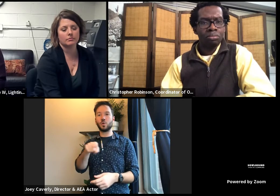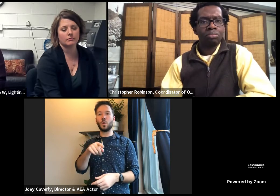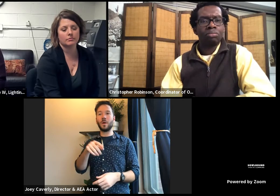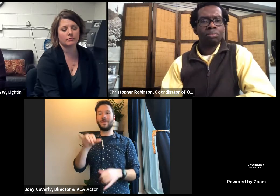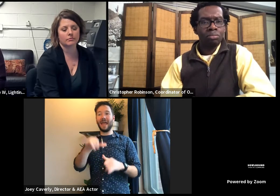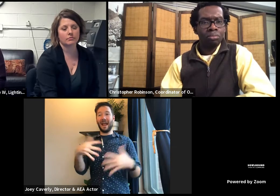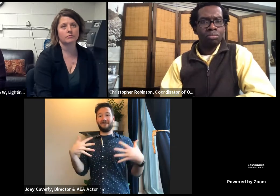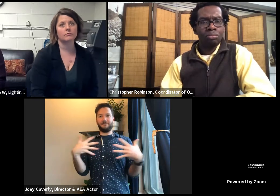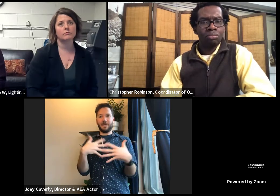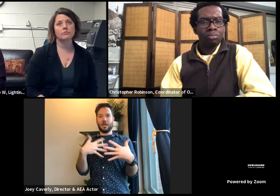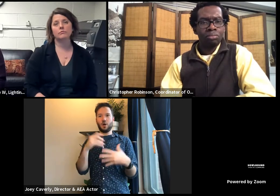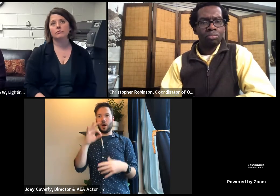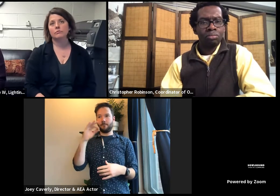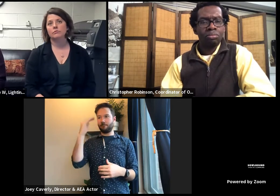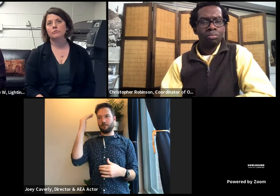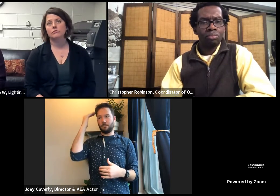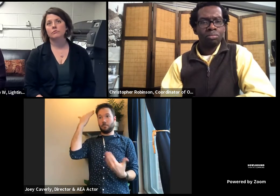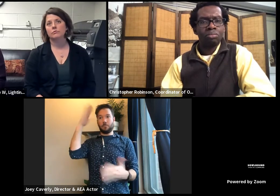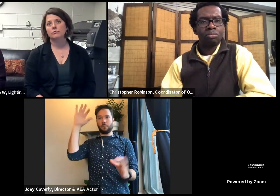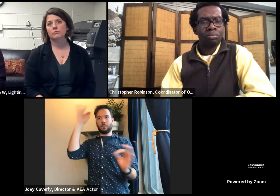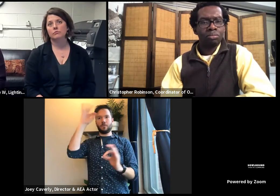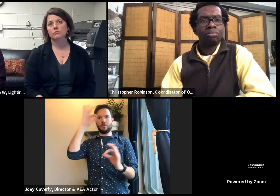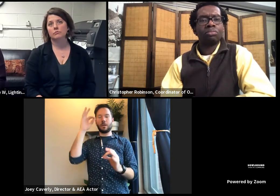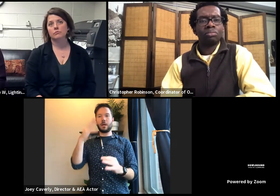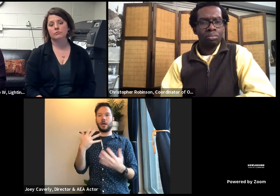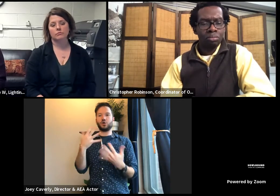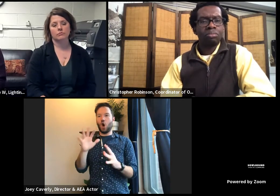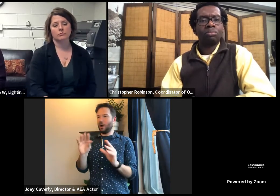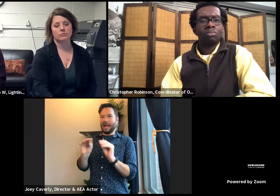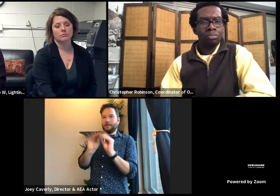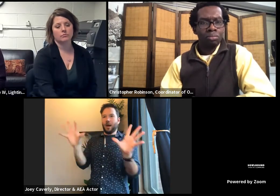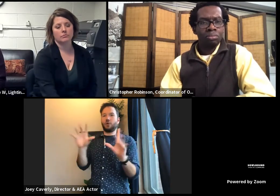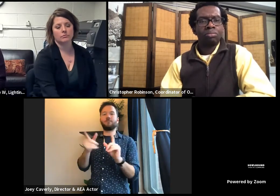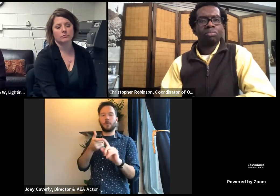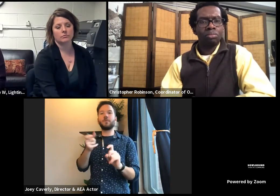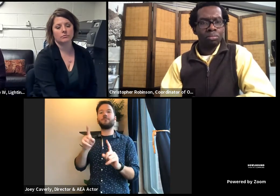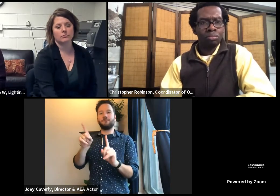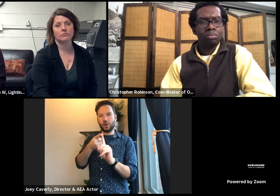that they had encountered a deaf person. So there was some fear of the unknown,